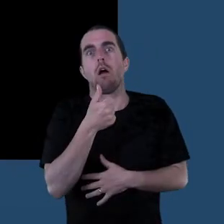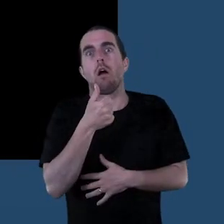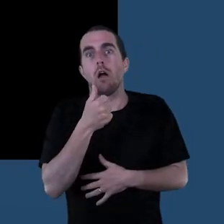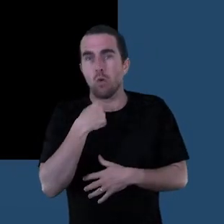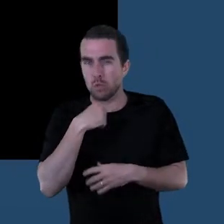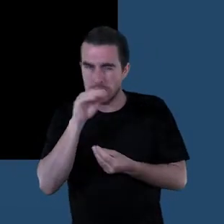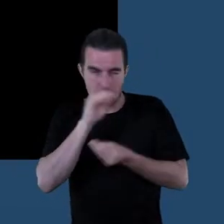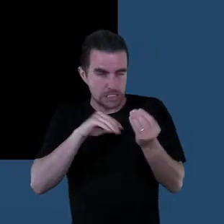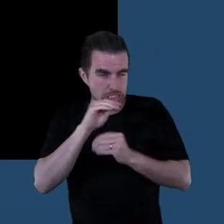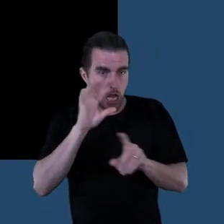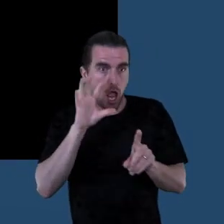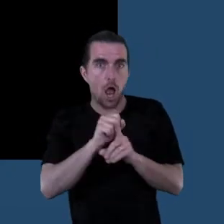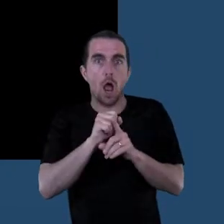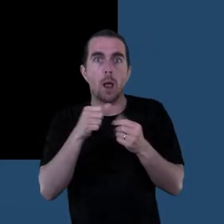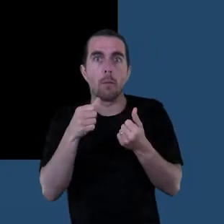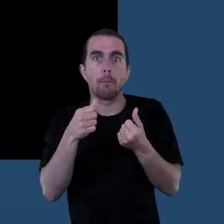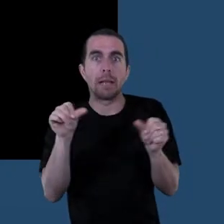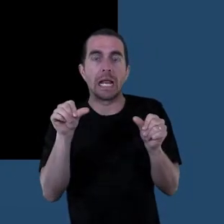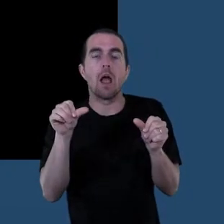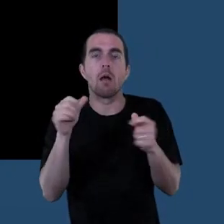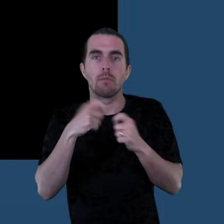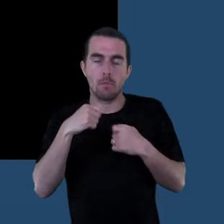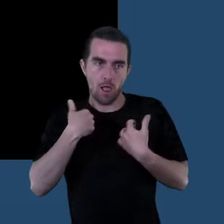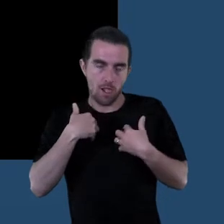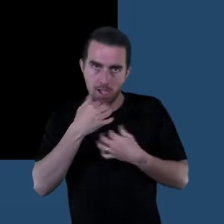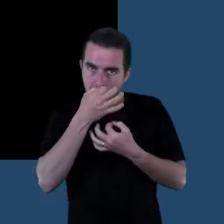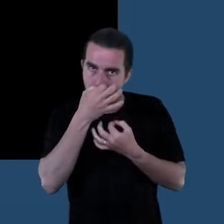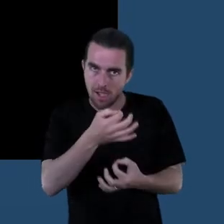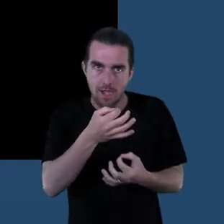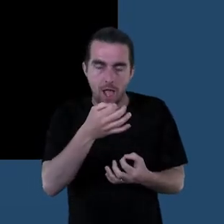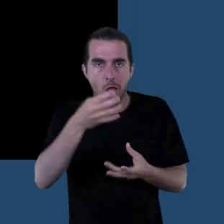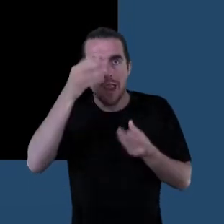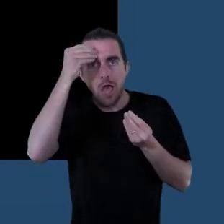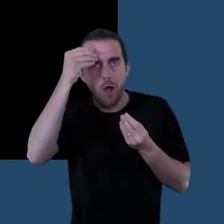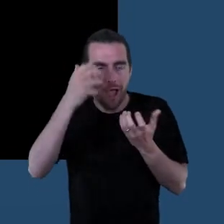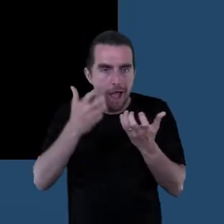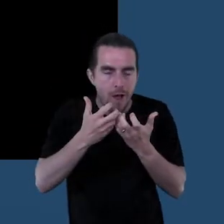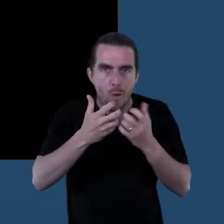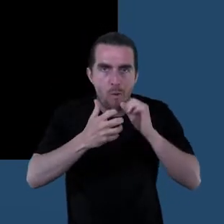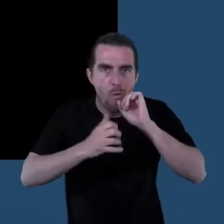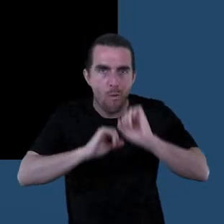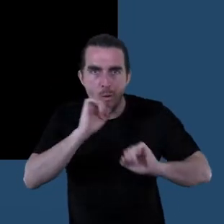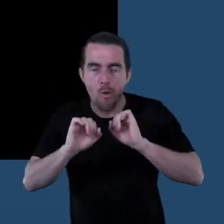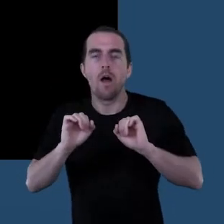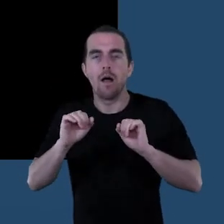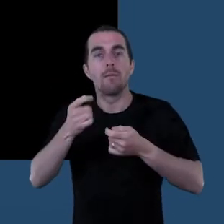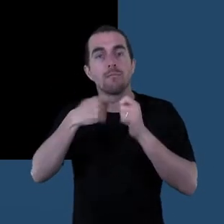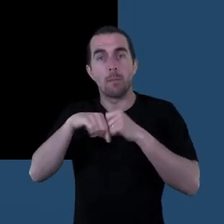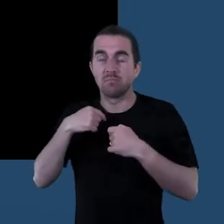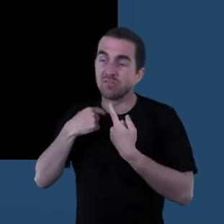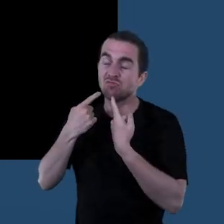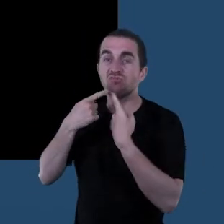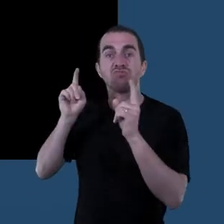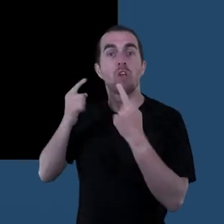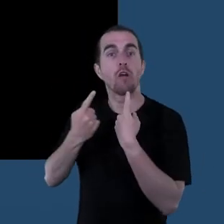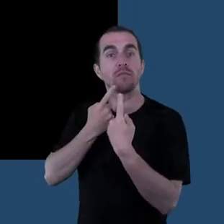is a fascination for us. And then we learn more about the collection and the specimens as we go. Then we'll publish that information,